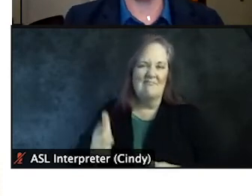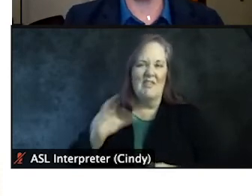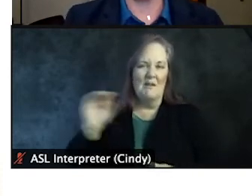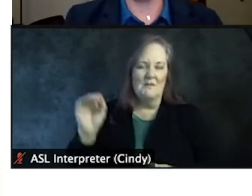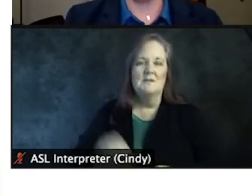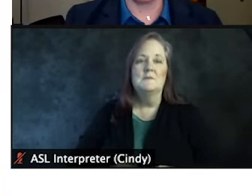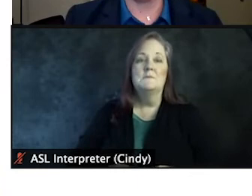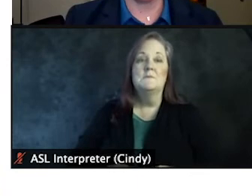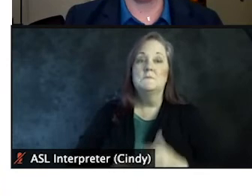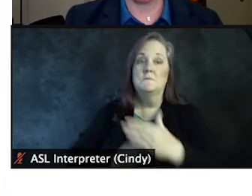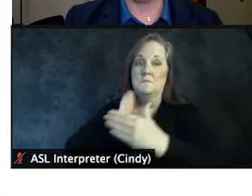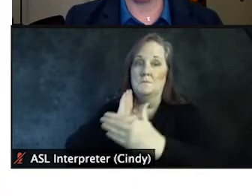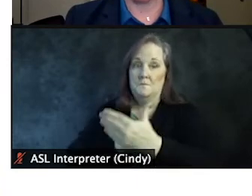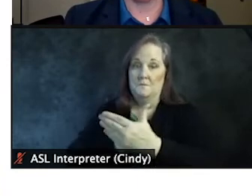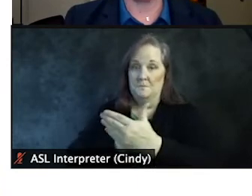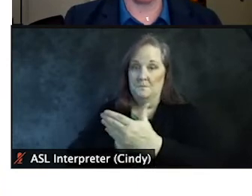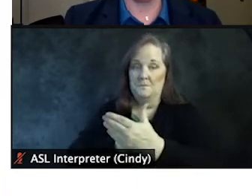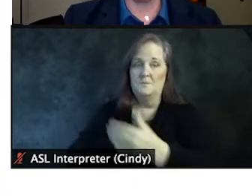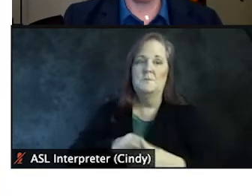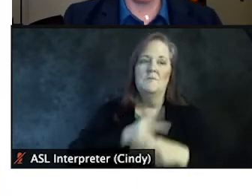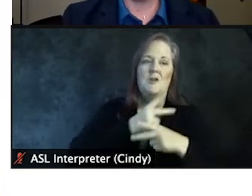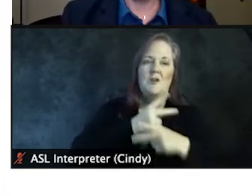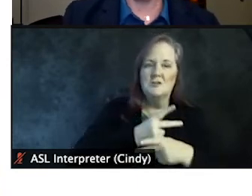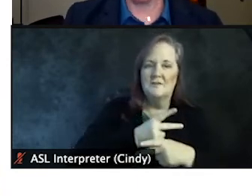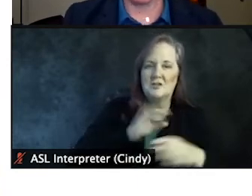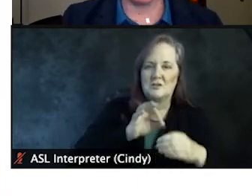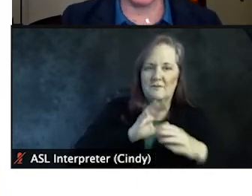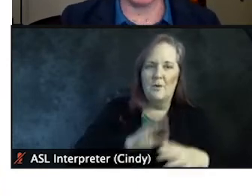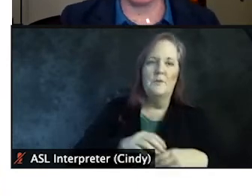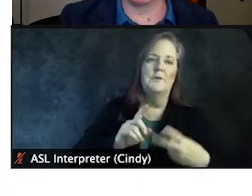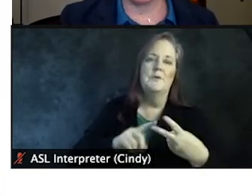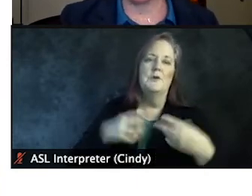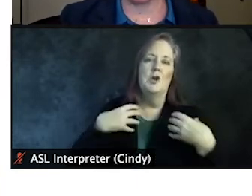and it impacts their bottom line in a very serious way. And the unions obviously don't, but we're still looking